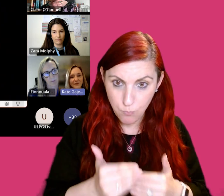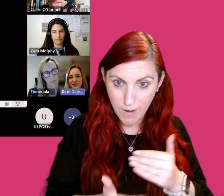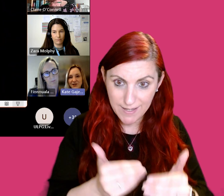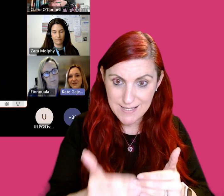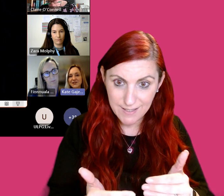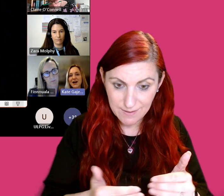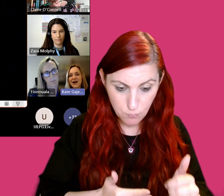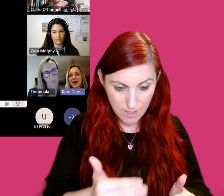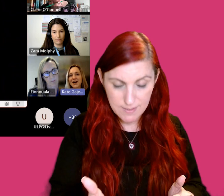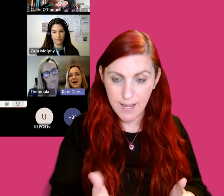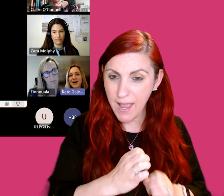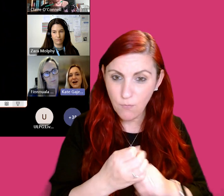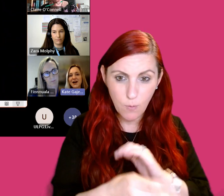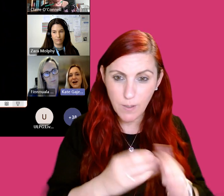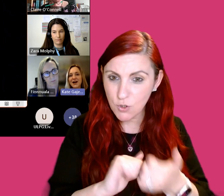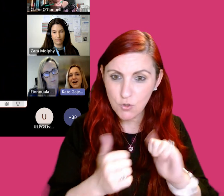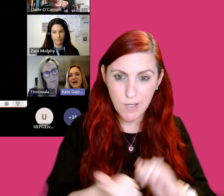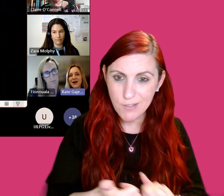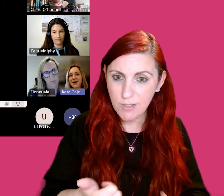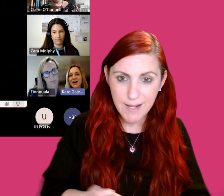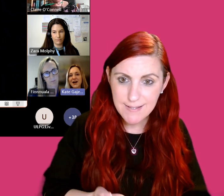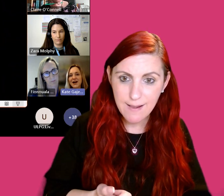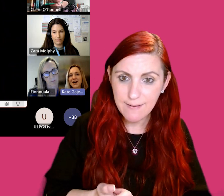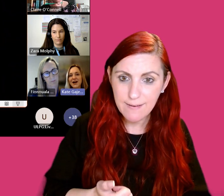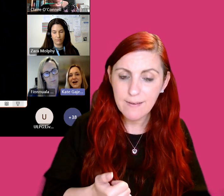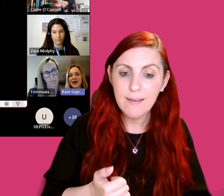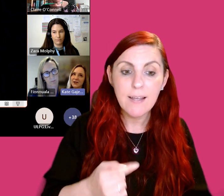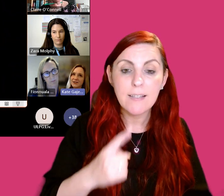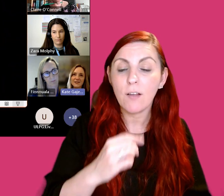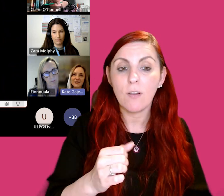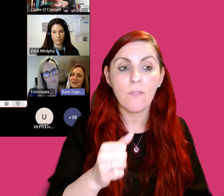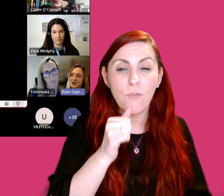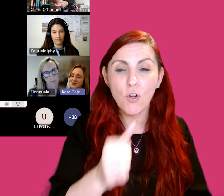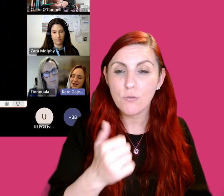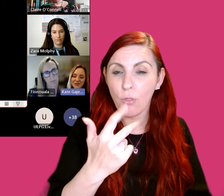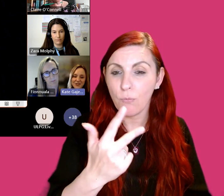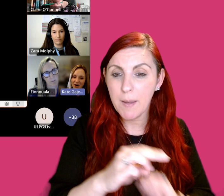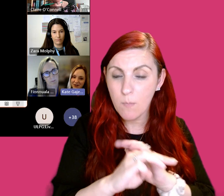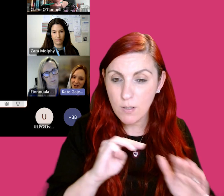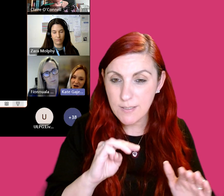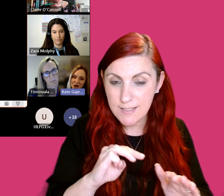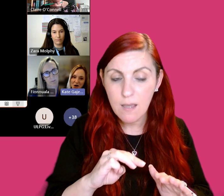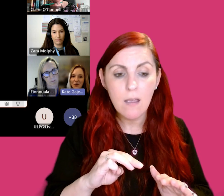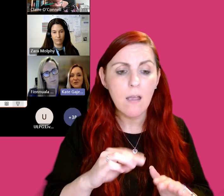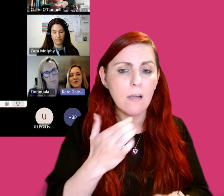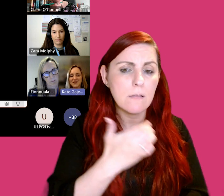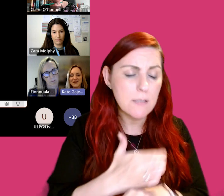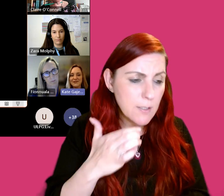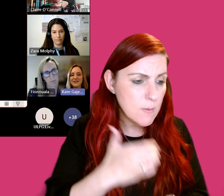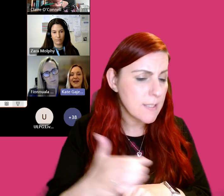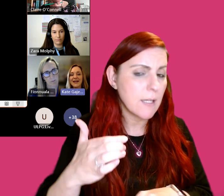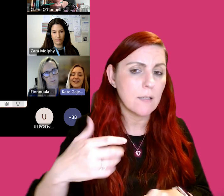in the first trimester I had loads of lows I was Contin continuously on a low glucose level scale